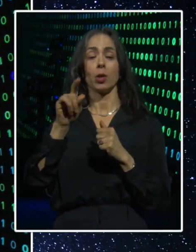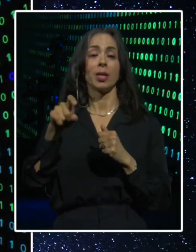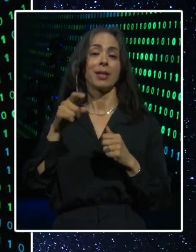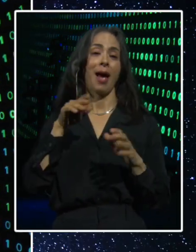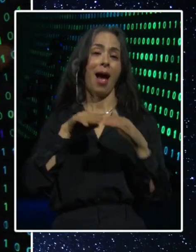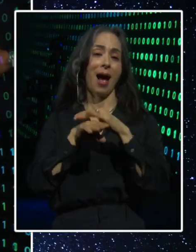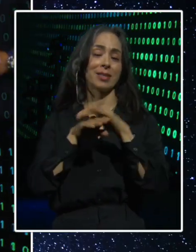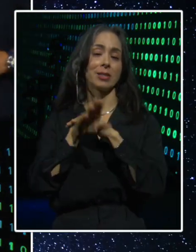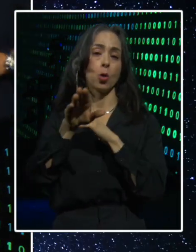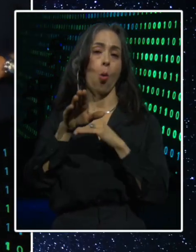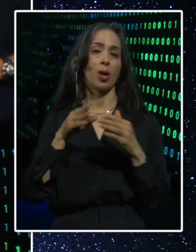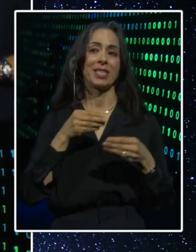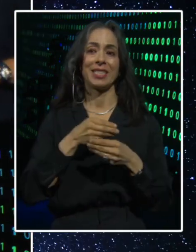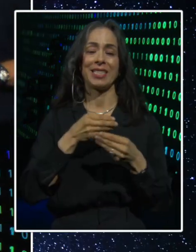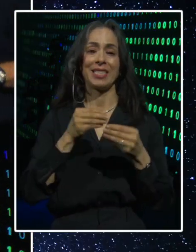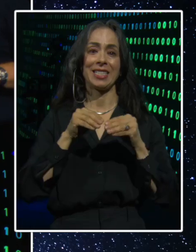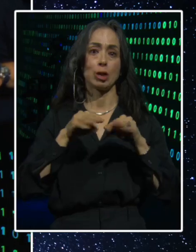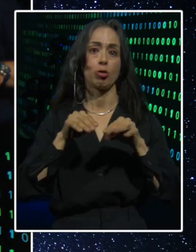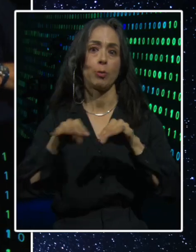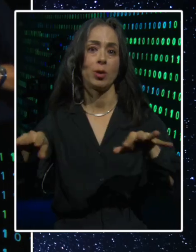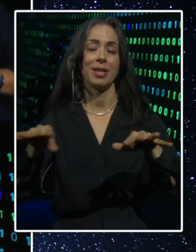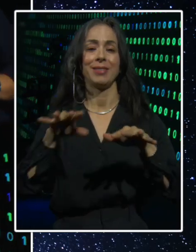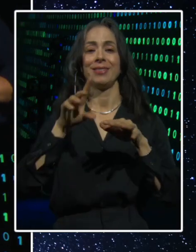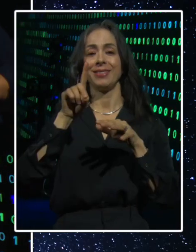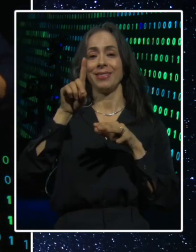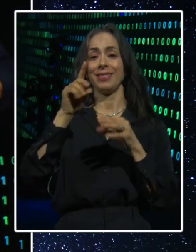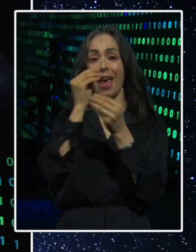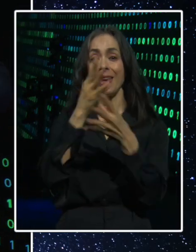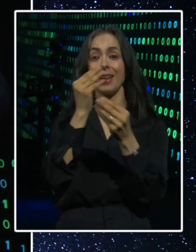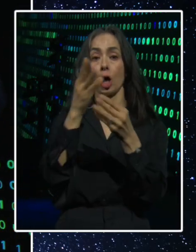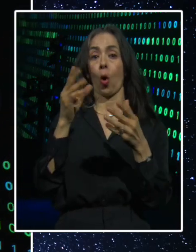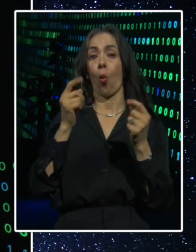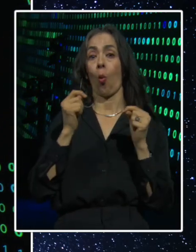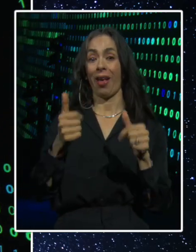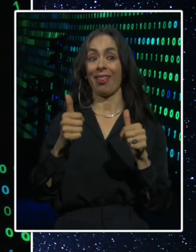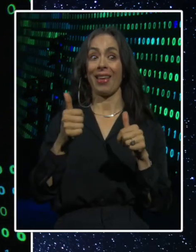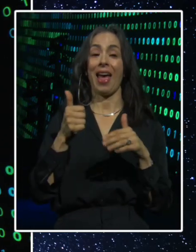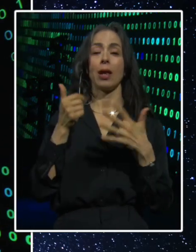To be successful with AI, you need to access your distributed data quickly